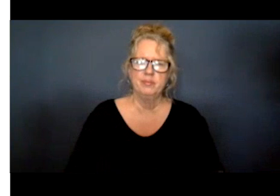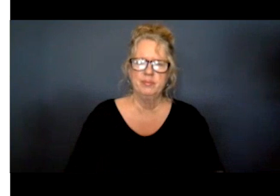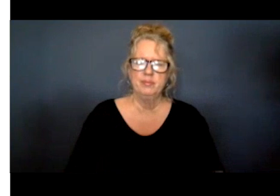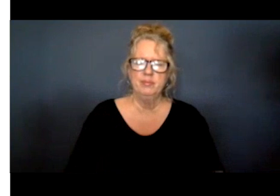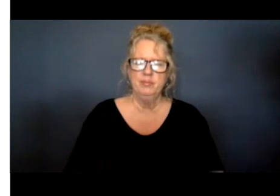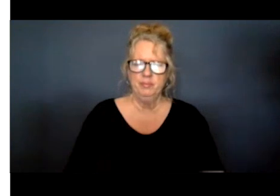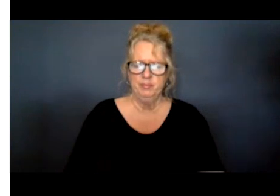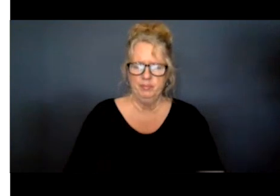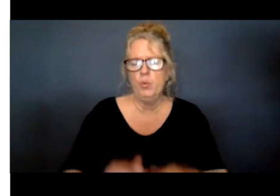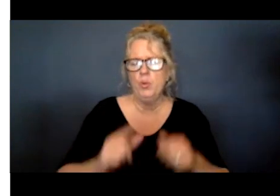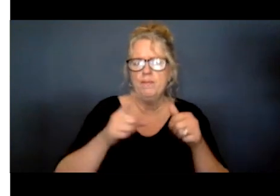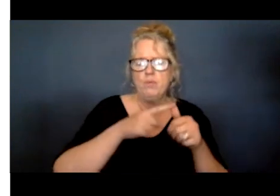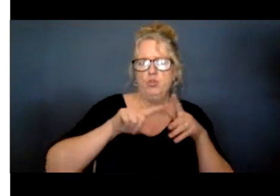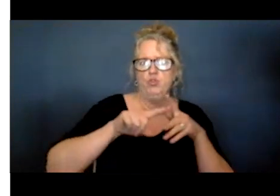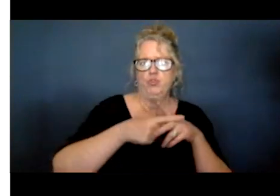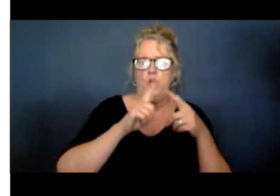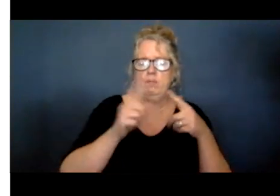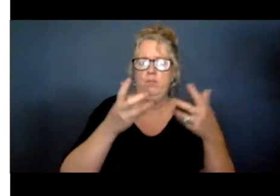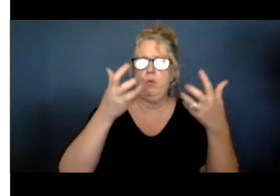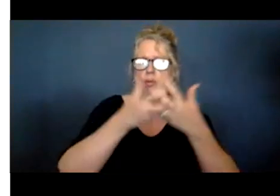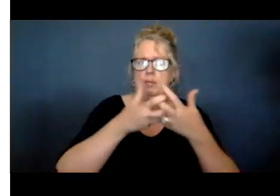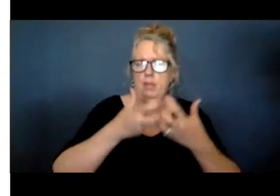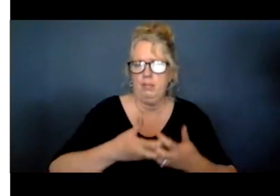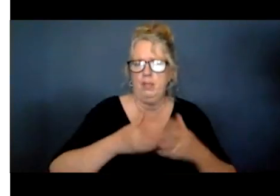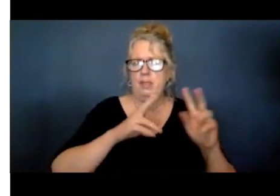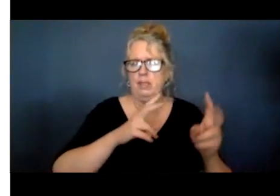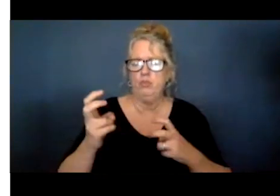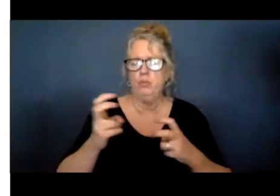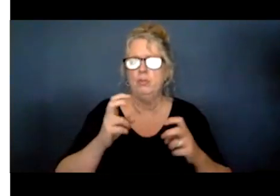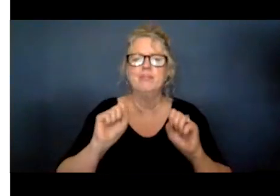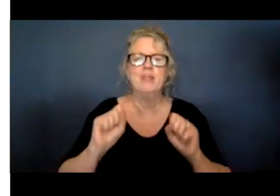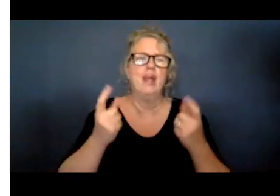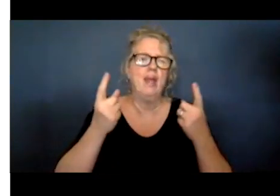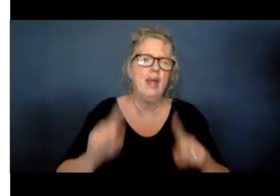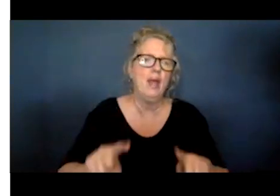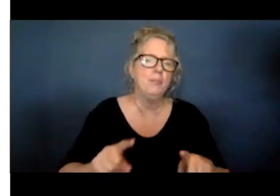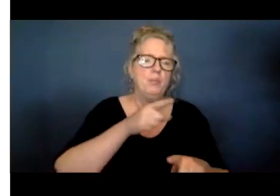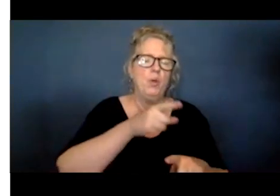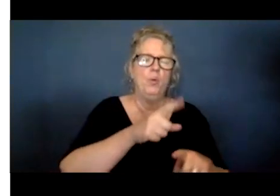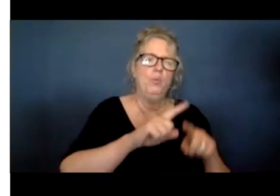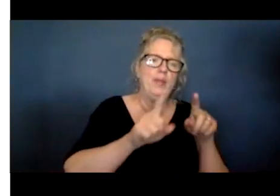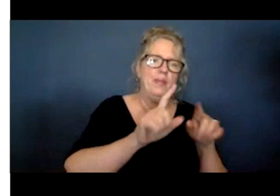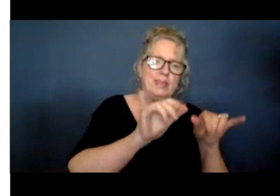Let’s start with compatibility issues. These can occur between assistive devices and workplace